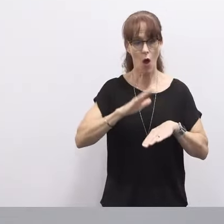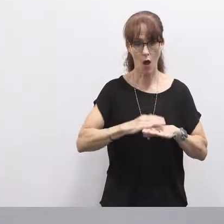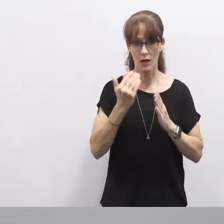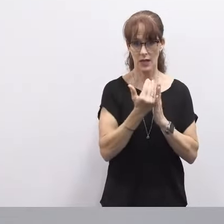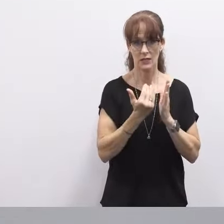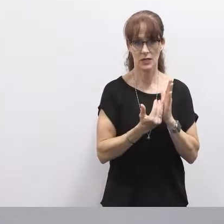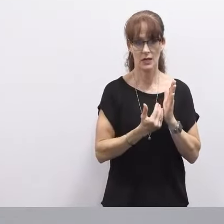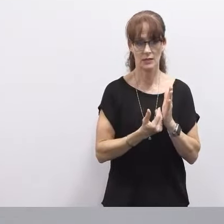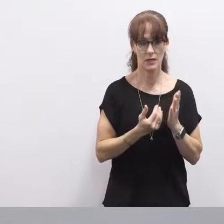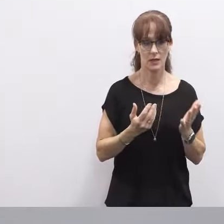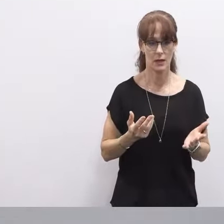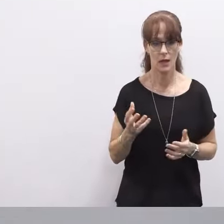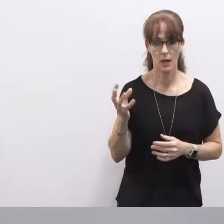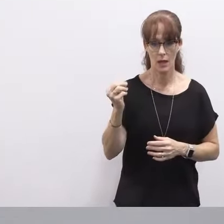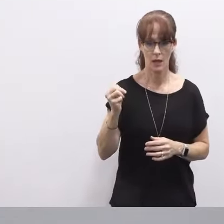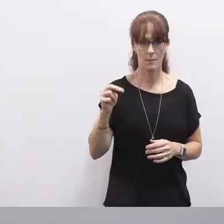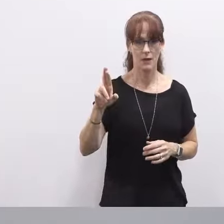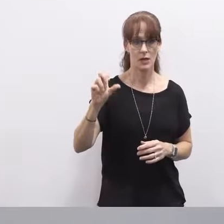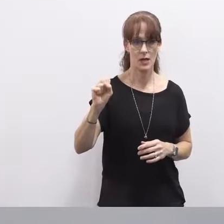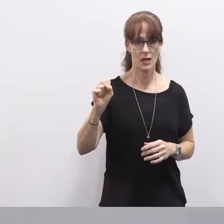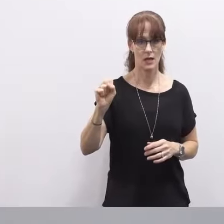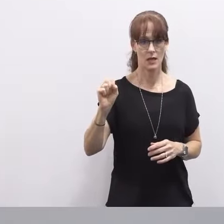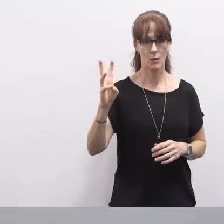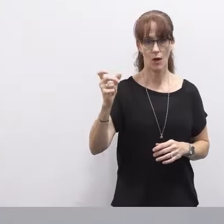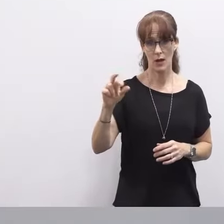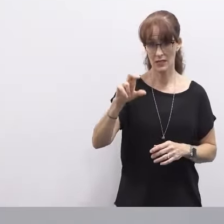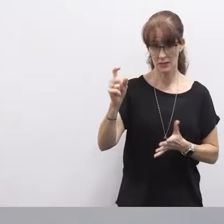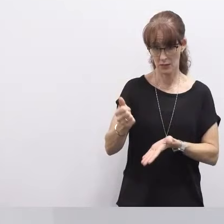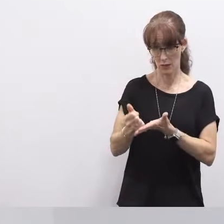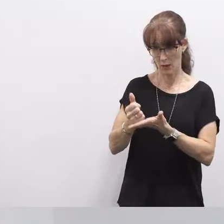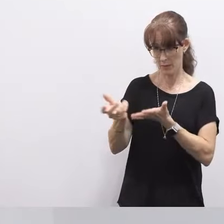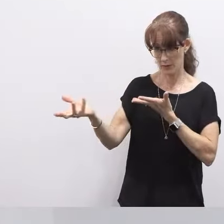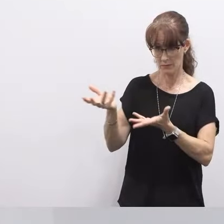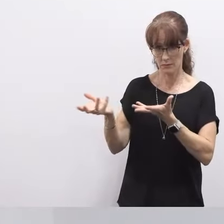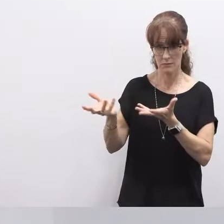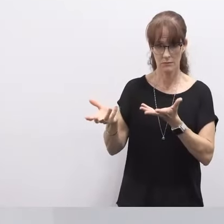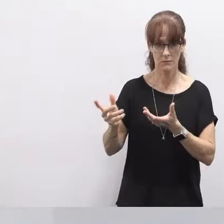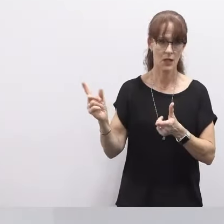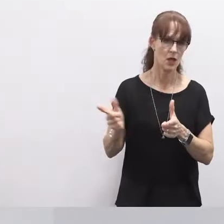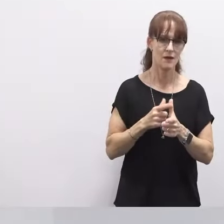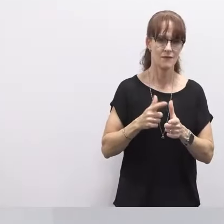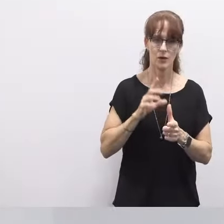So Mr. Suarez, will you be helping with that today? We'll have our first &speaker come in then.